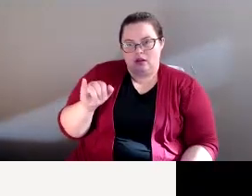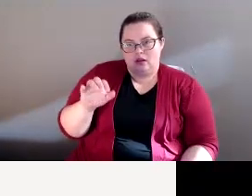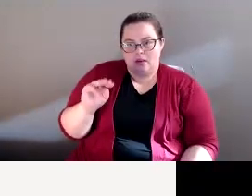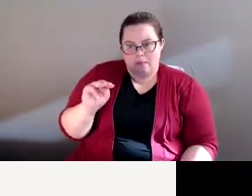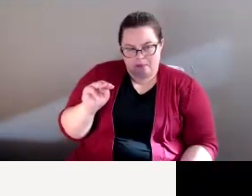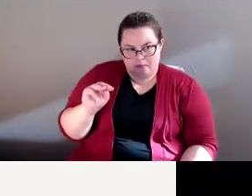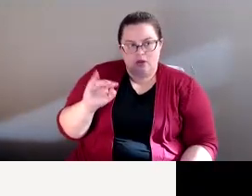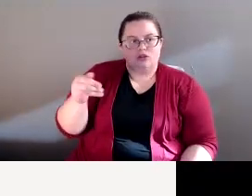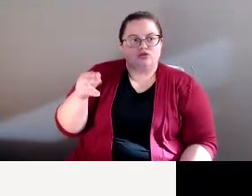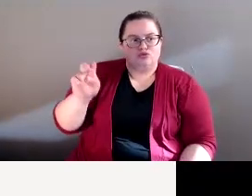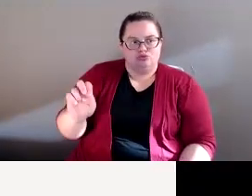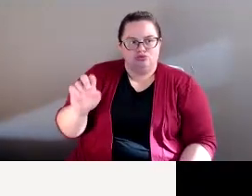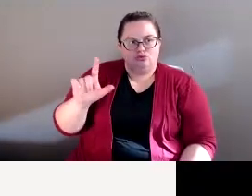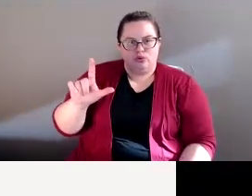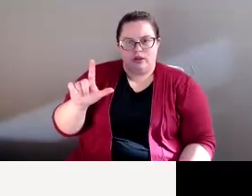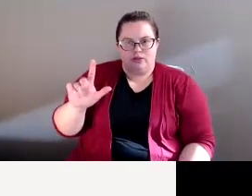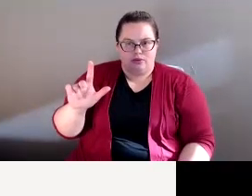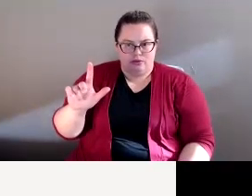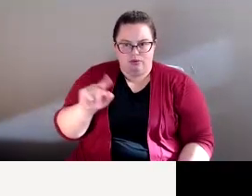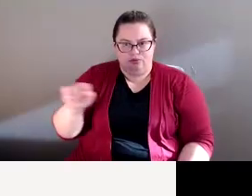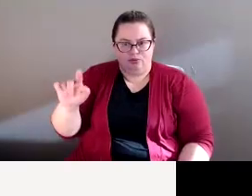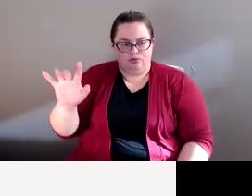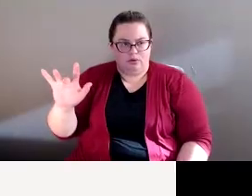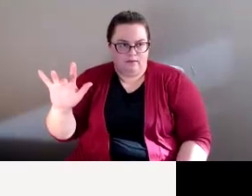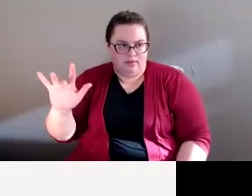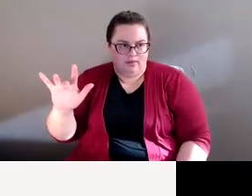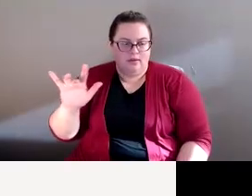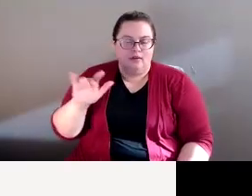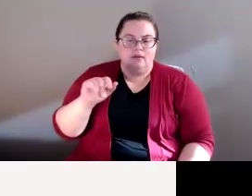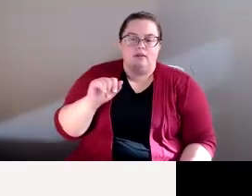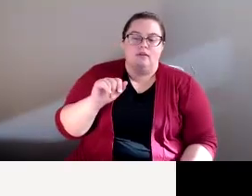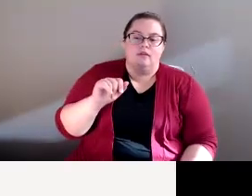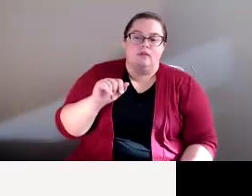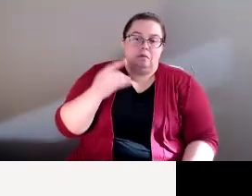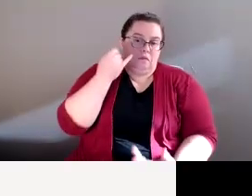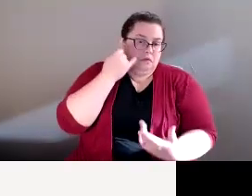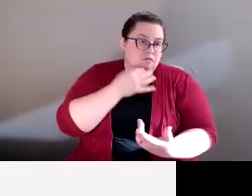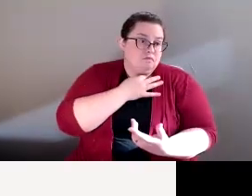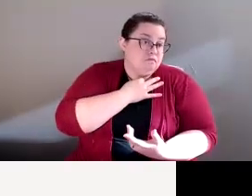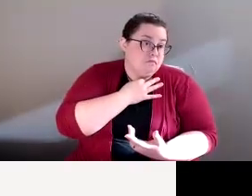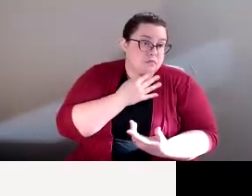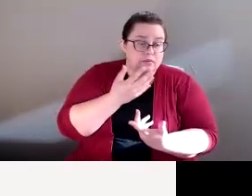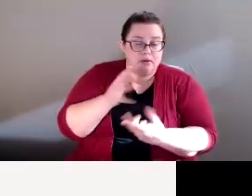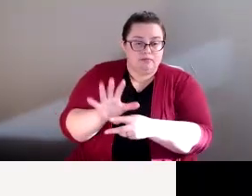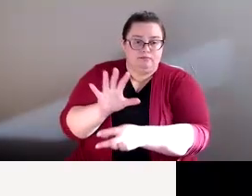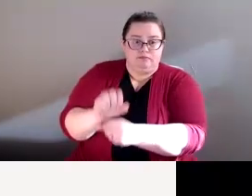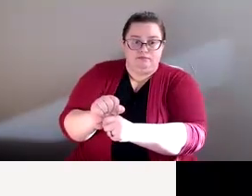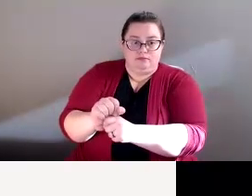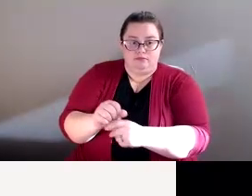So again, if you are interested, you can save those dates. Or start asking for some travel funds